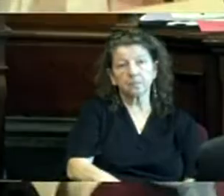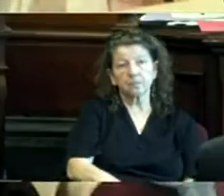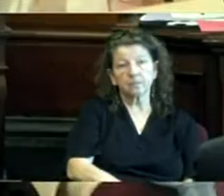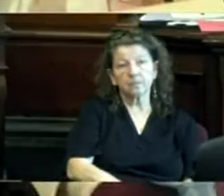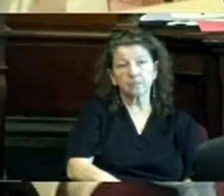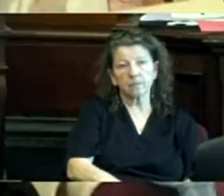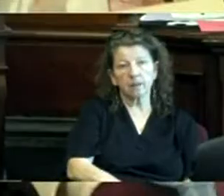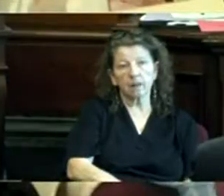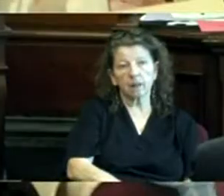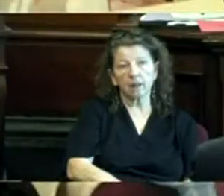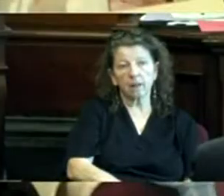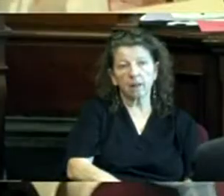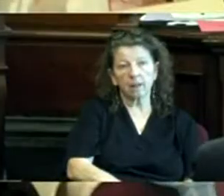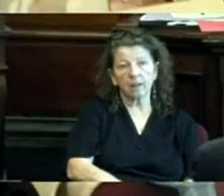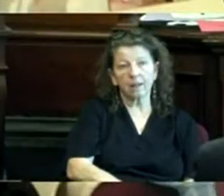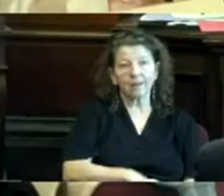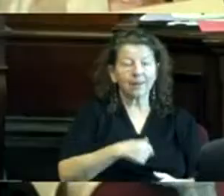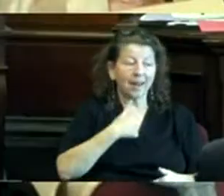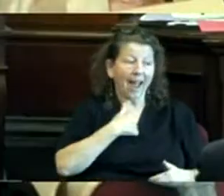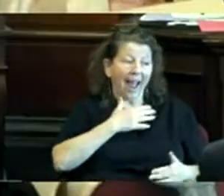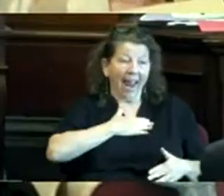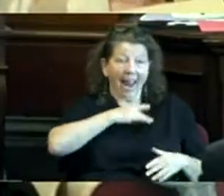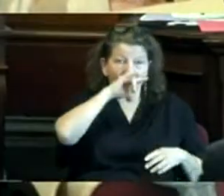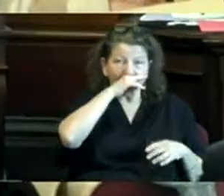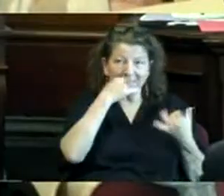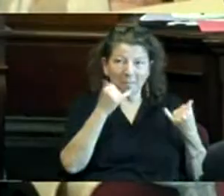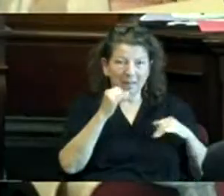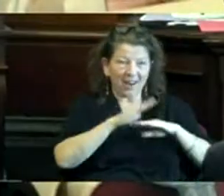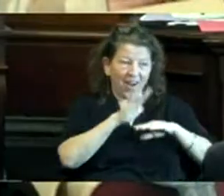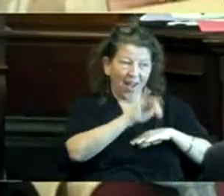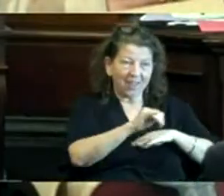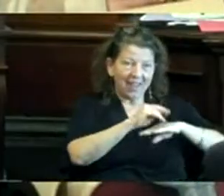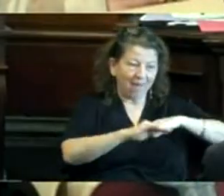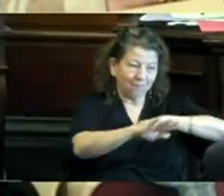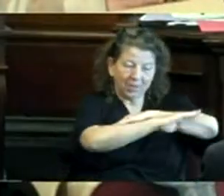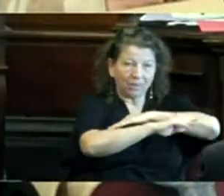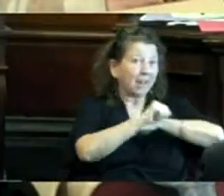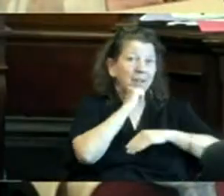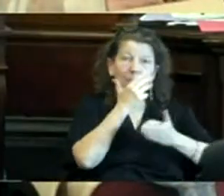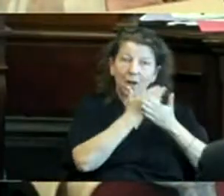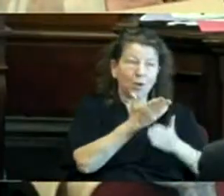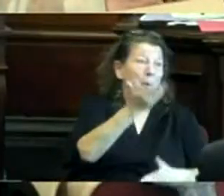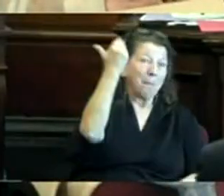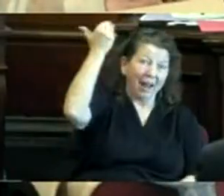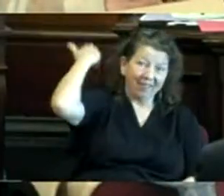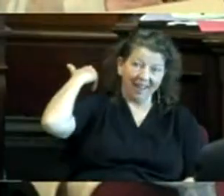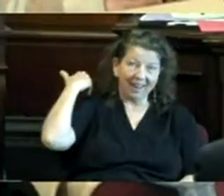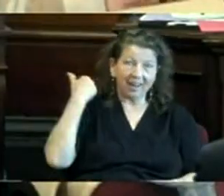speak to that and some background on that? Yeah. Yeah,